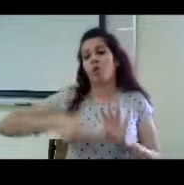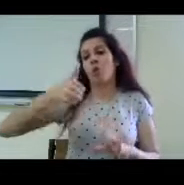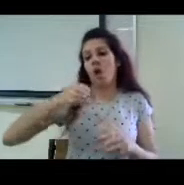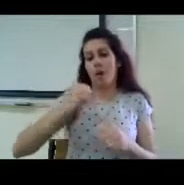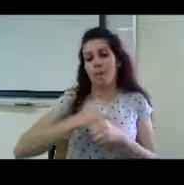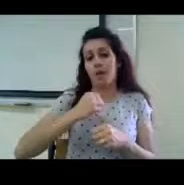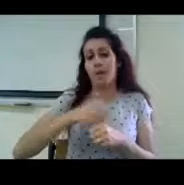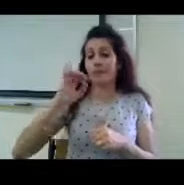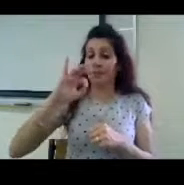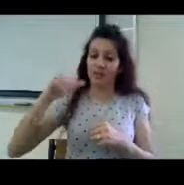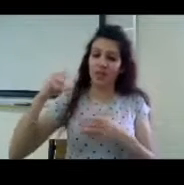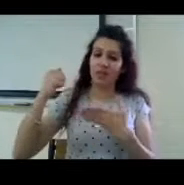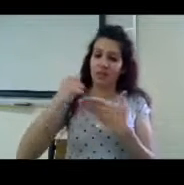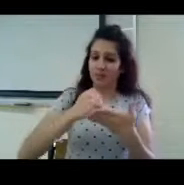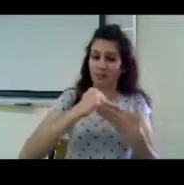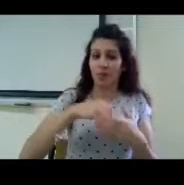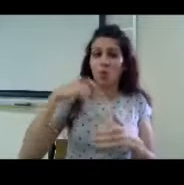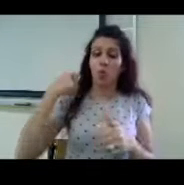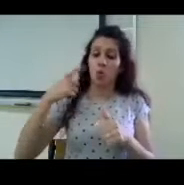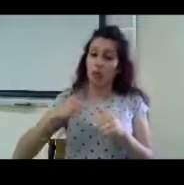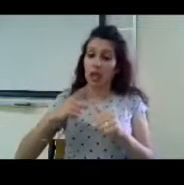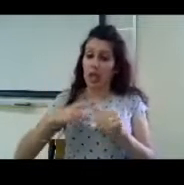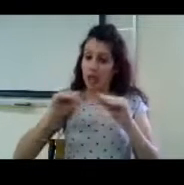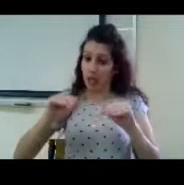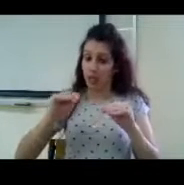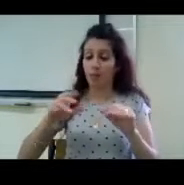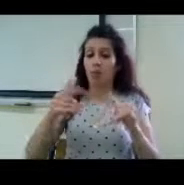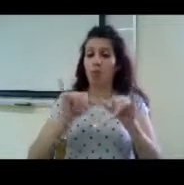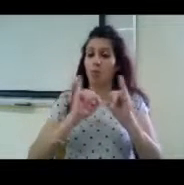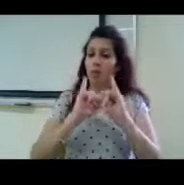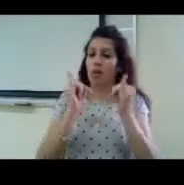time I will stop here I hope that I managed to give you a clear image